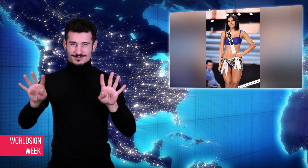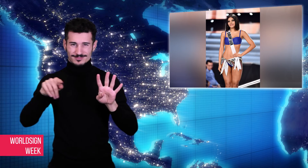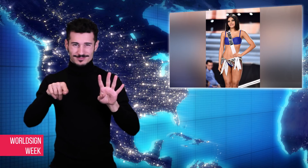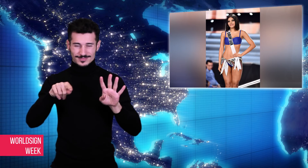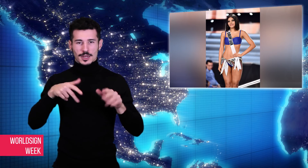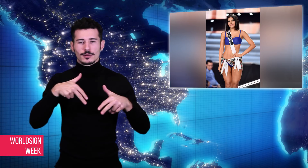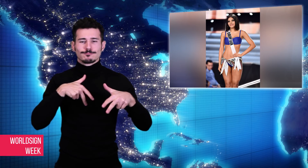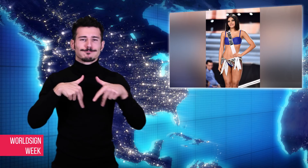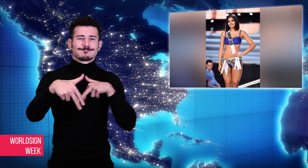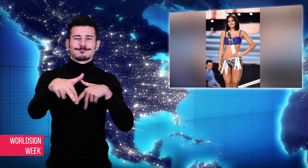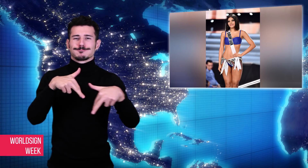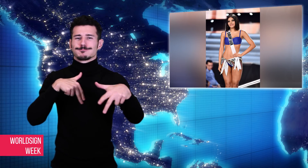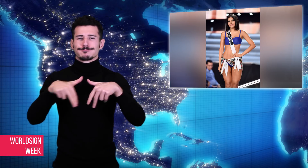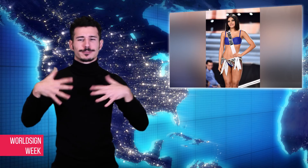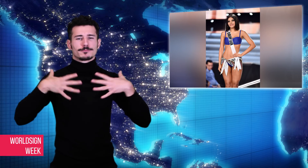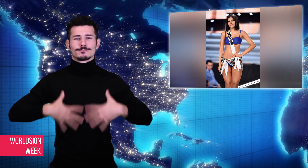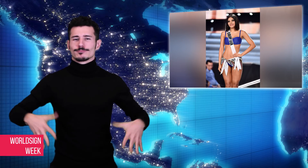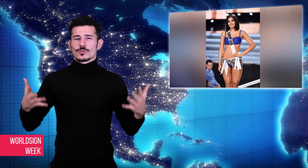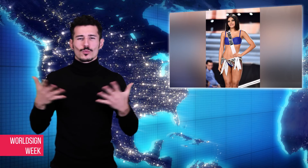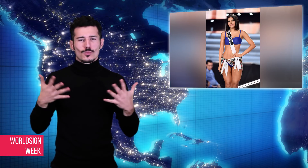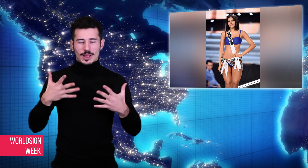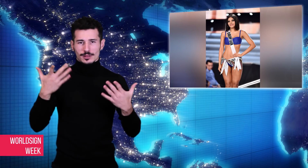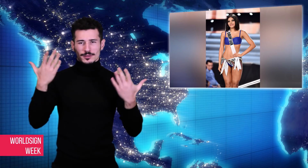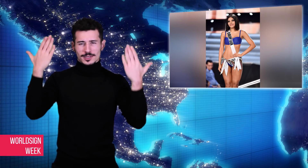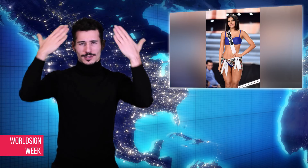swimsuit competitions and